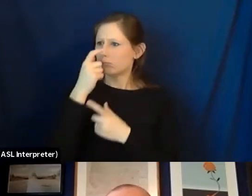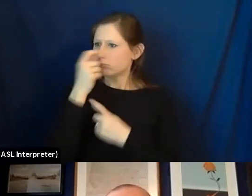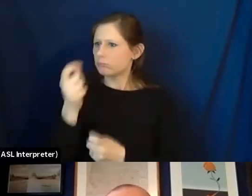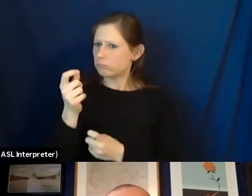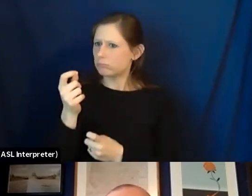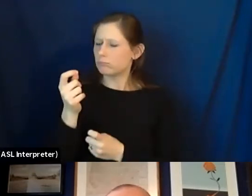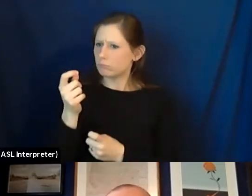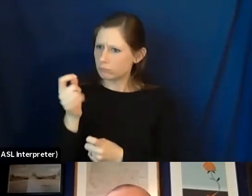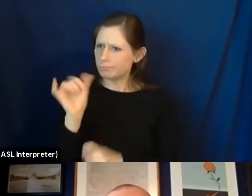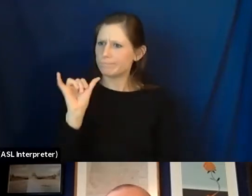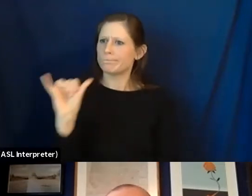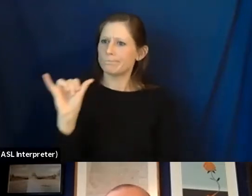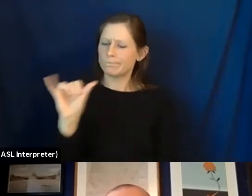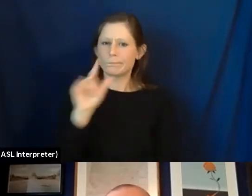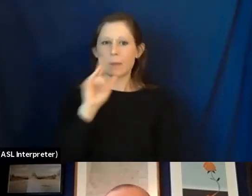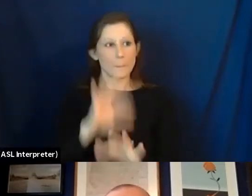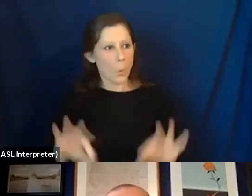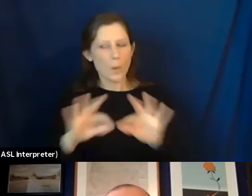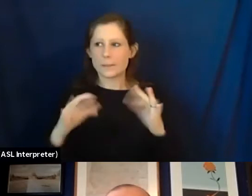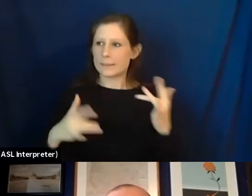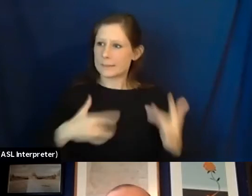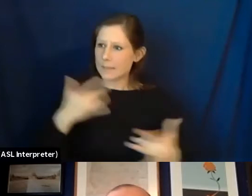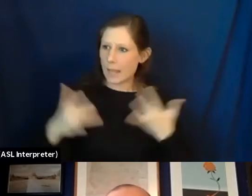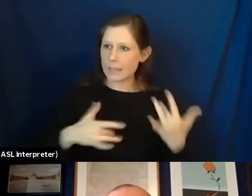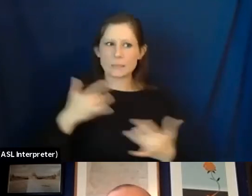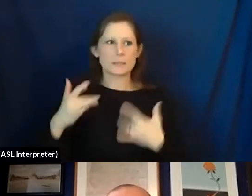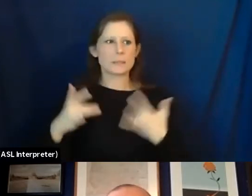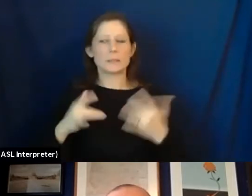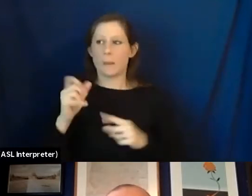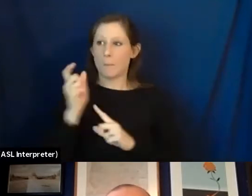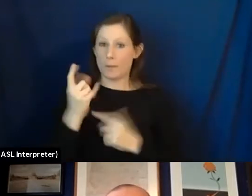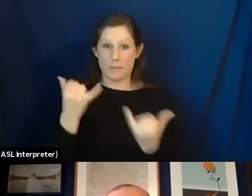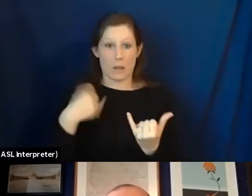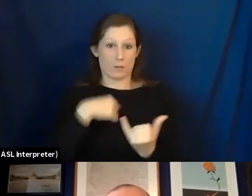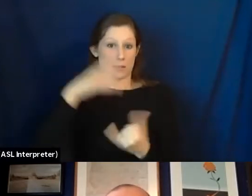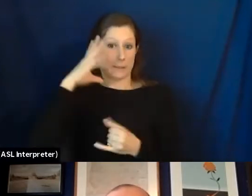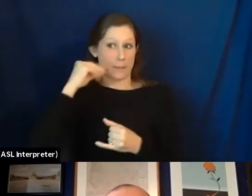what's important and exciting to me about the moment that we're in is people's growing